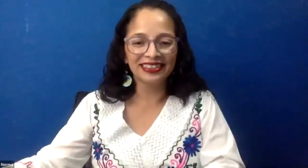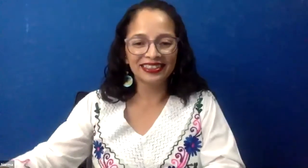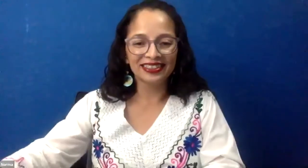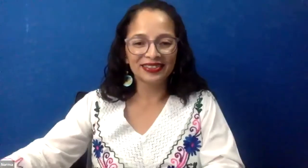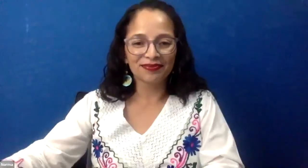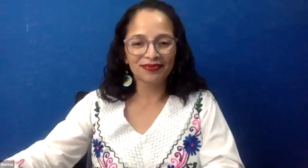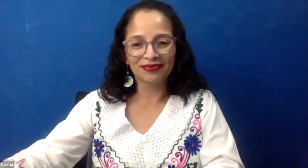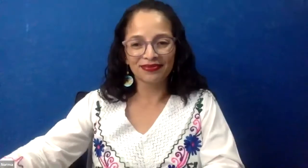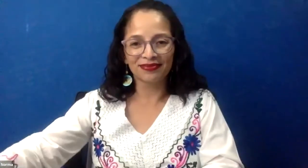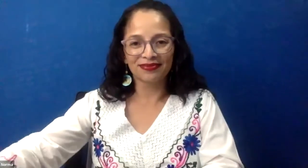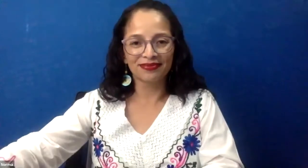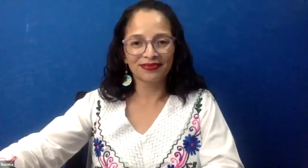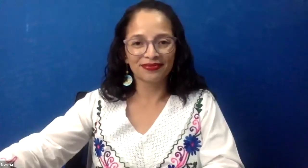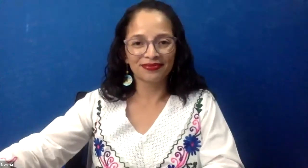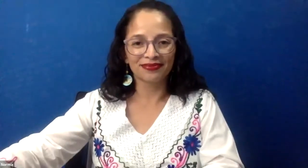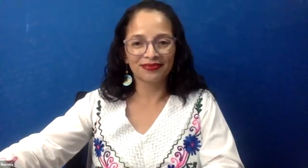The next question.